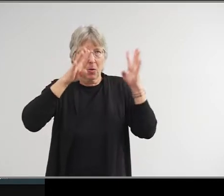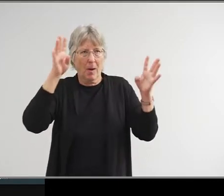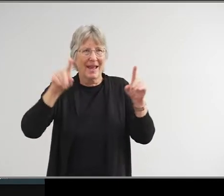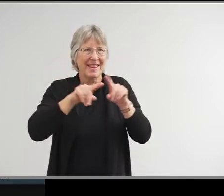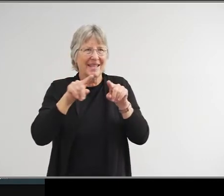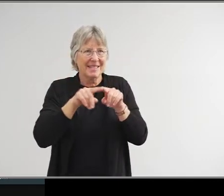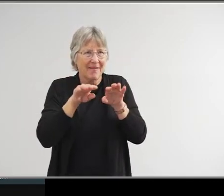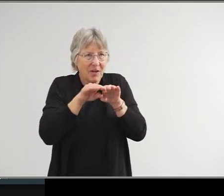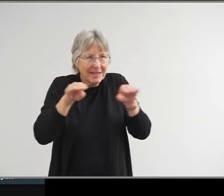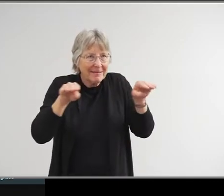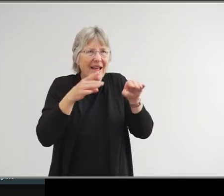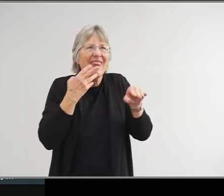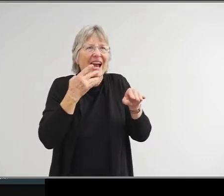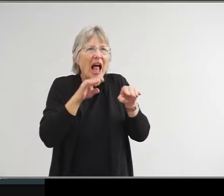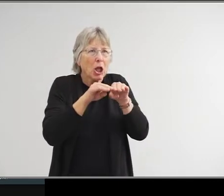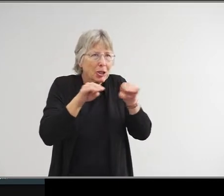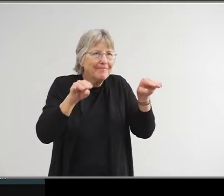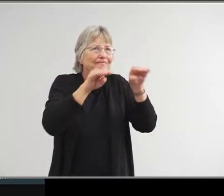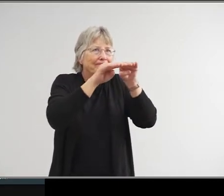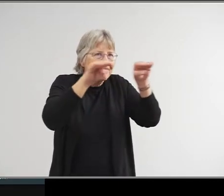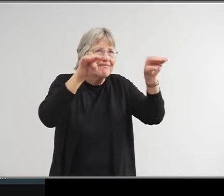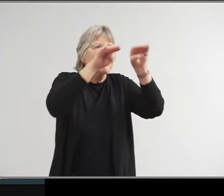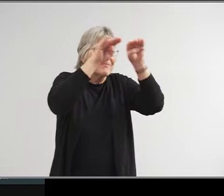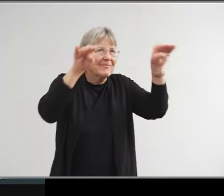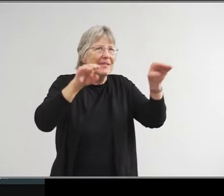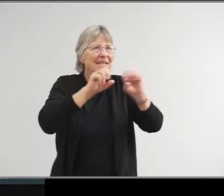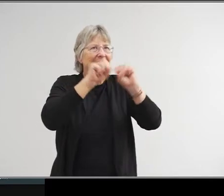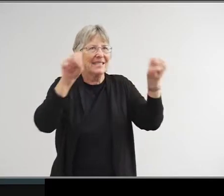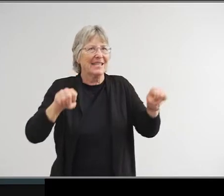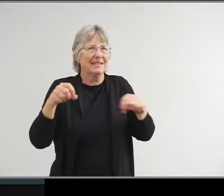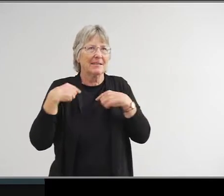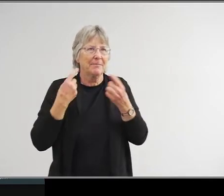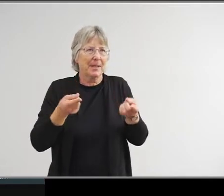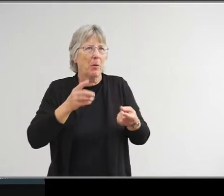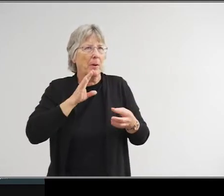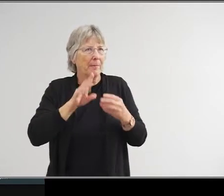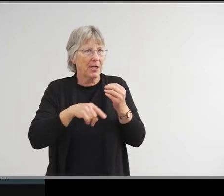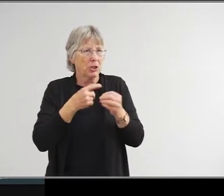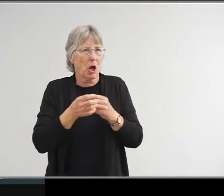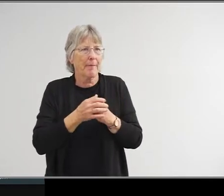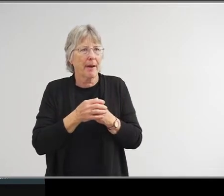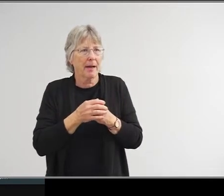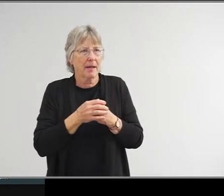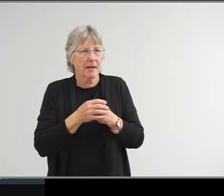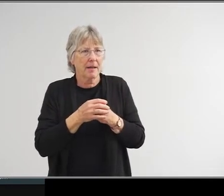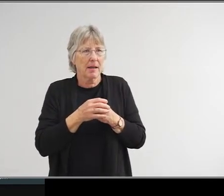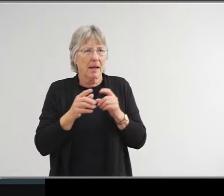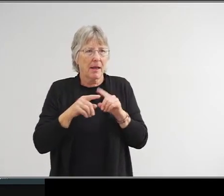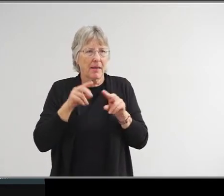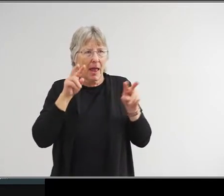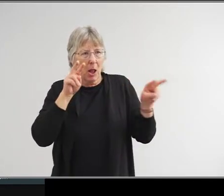the colored tiered system that we've talked so much about. They filter procedures and practices down